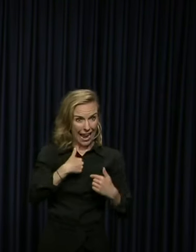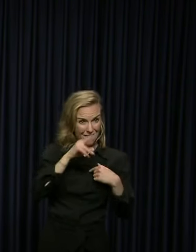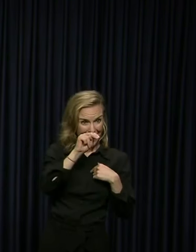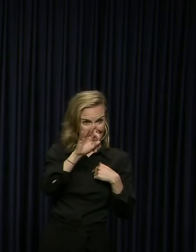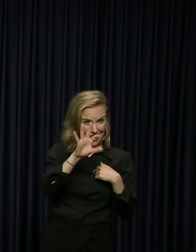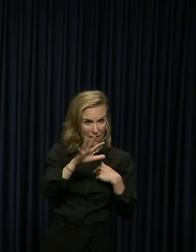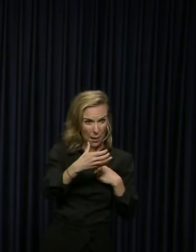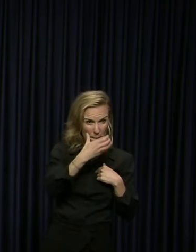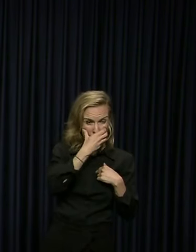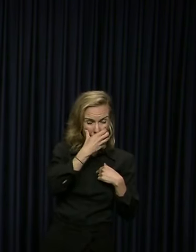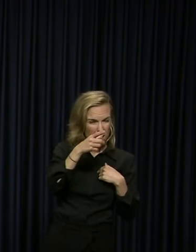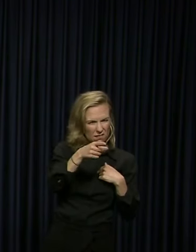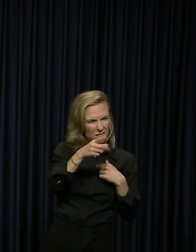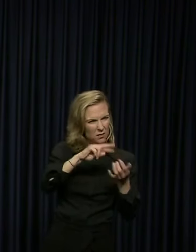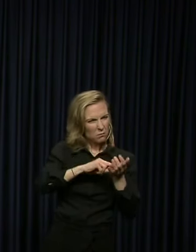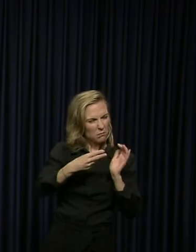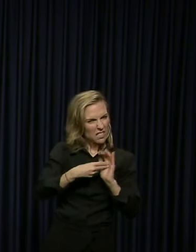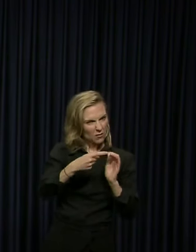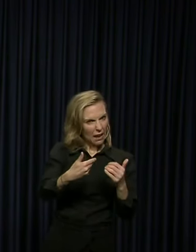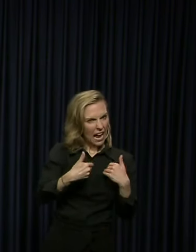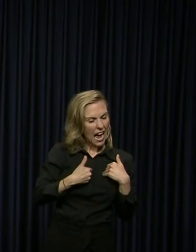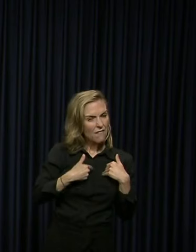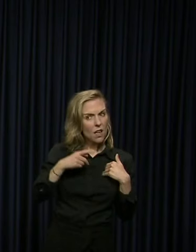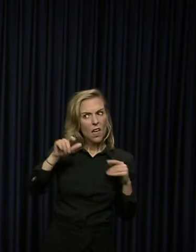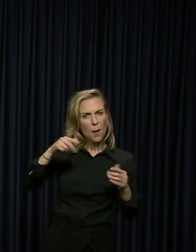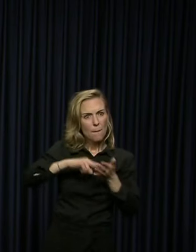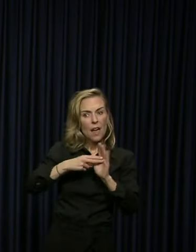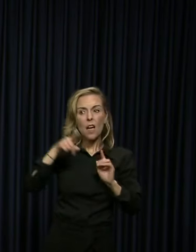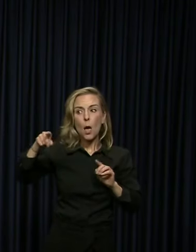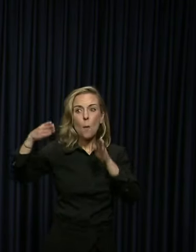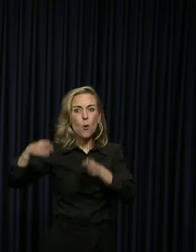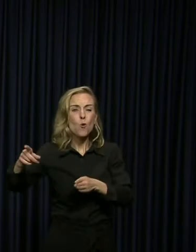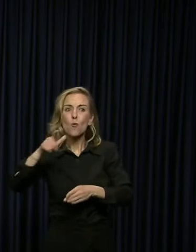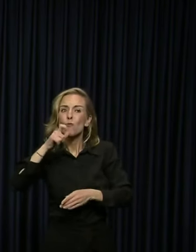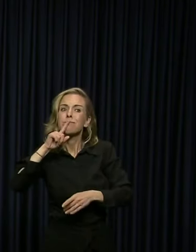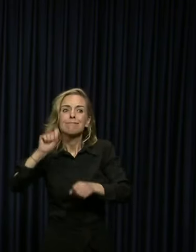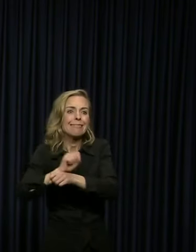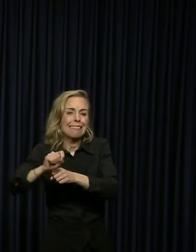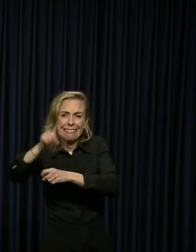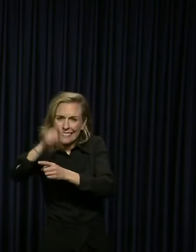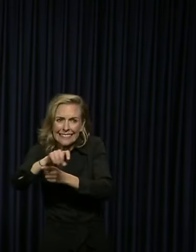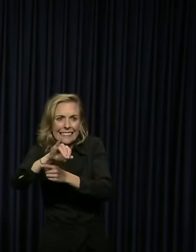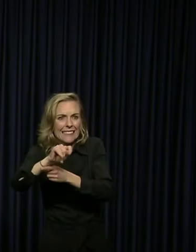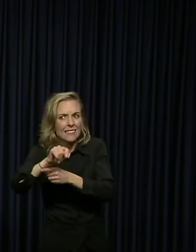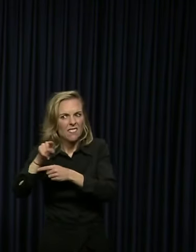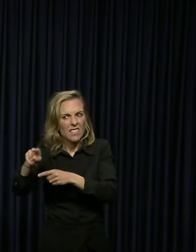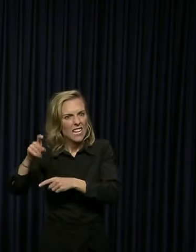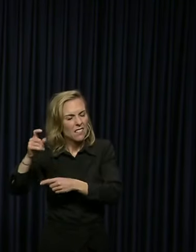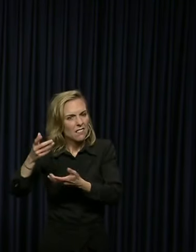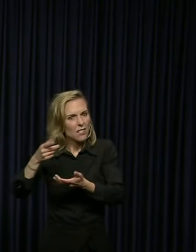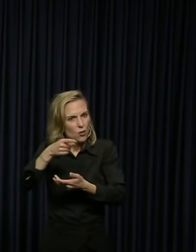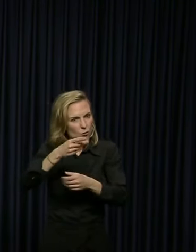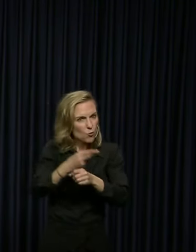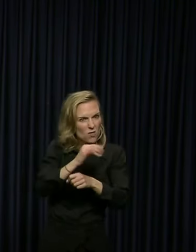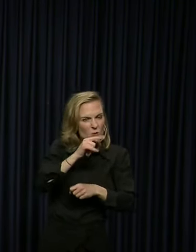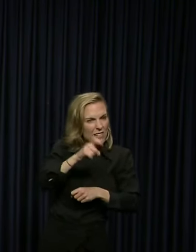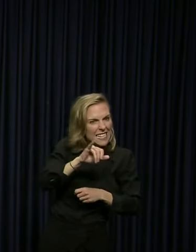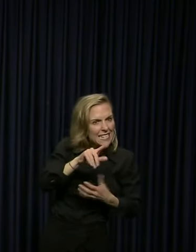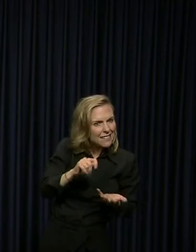LET ME REPEAT THAT. JUST BECAUSE YOU WEAR A MASK DOESN'T MEAN YOU CAN GET WITHIN